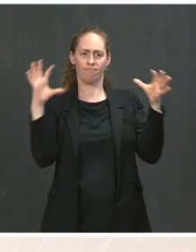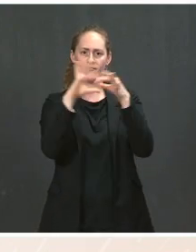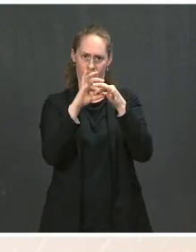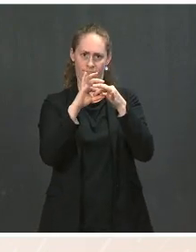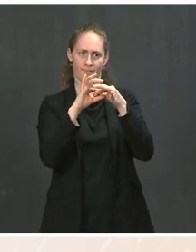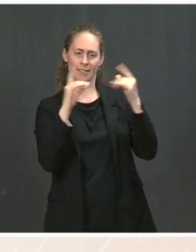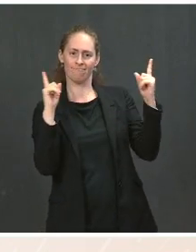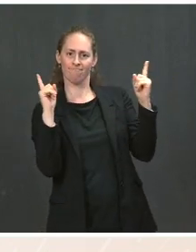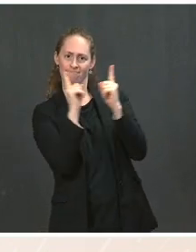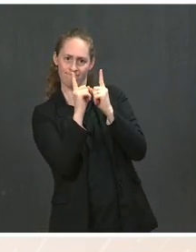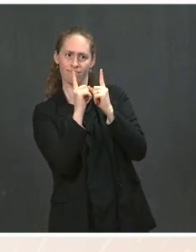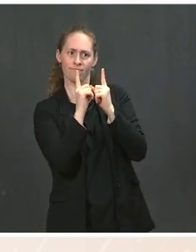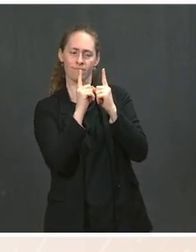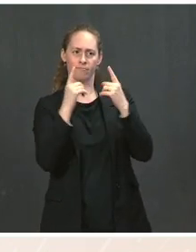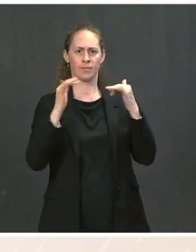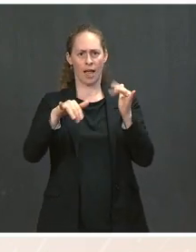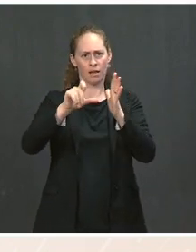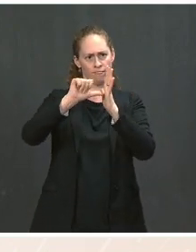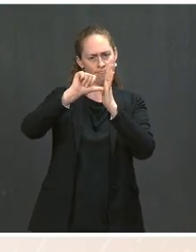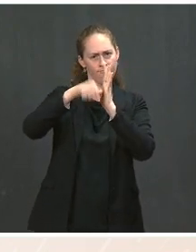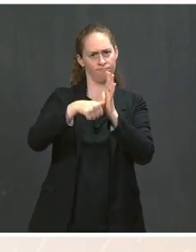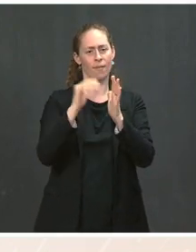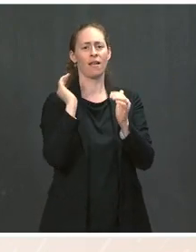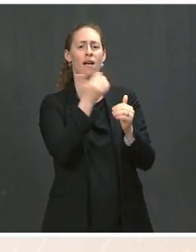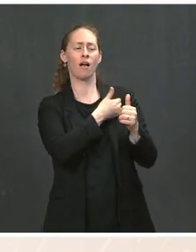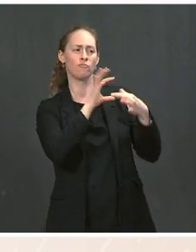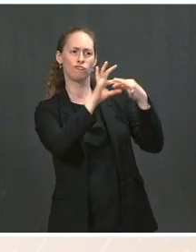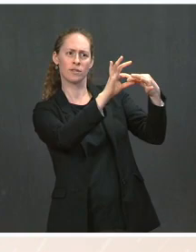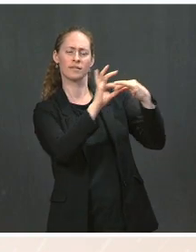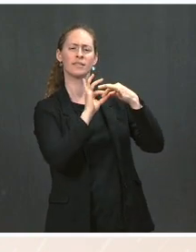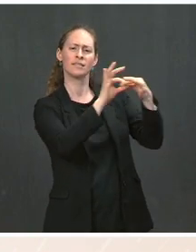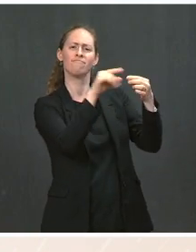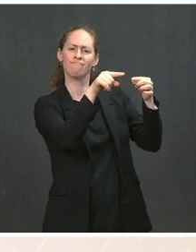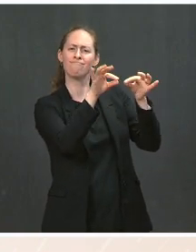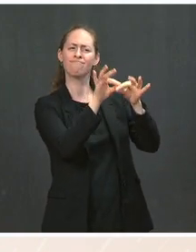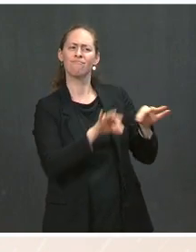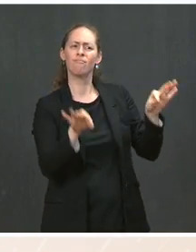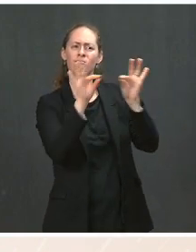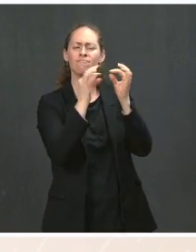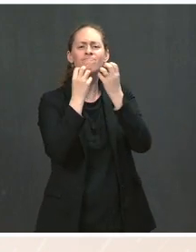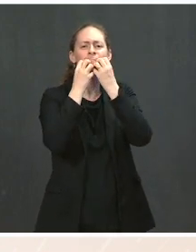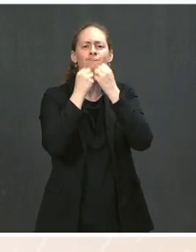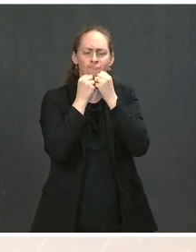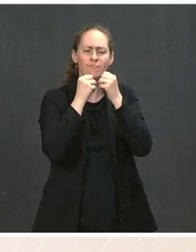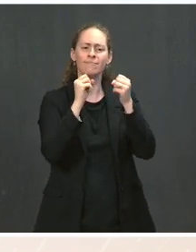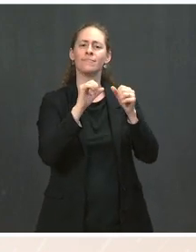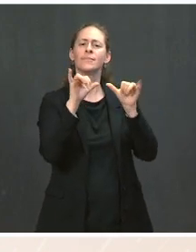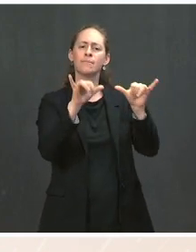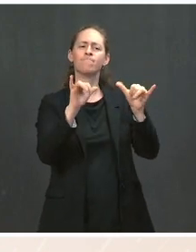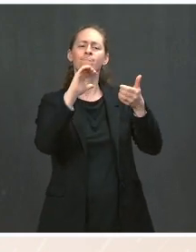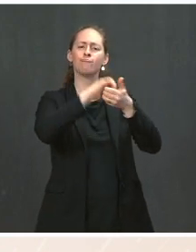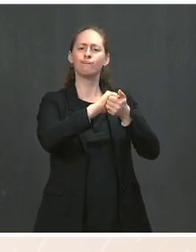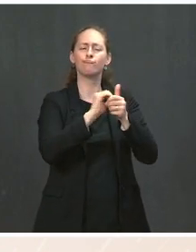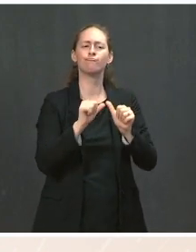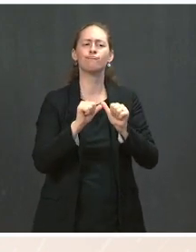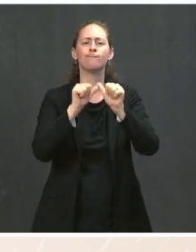and all of the cooperative work we have to do together. I will say that, of course, our approach to China